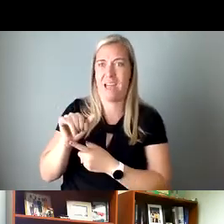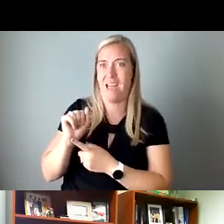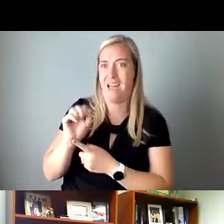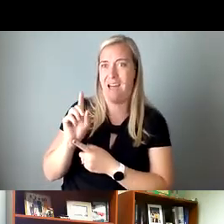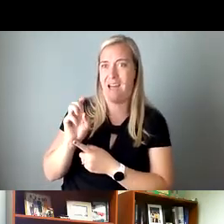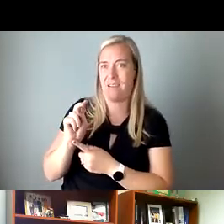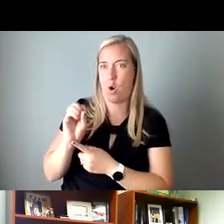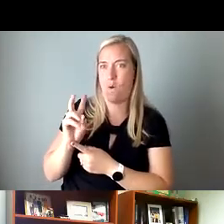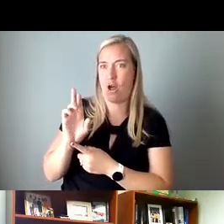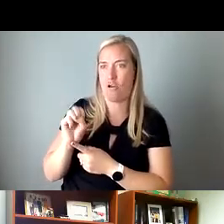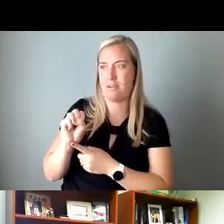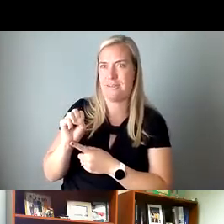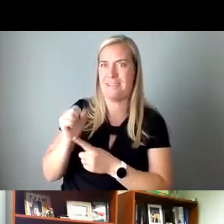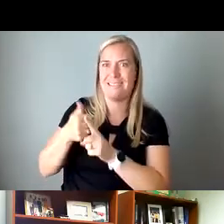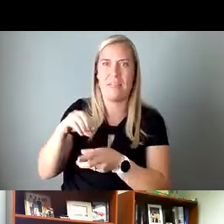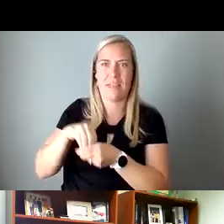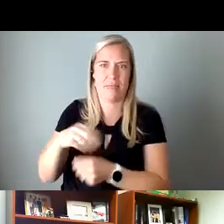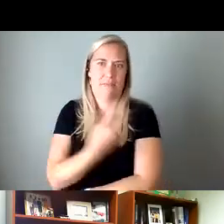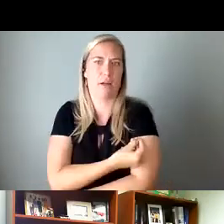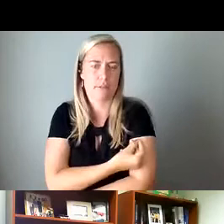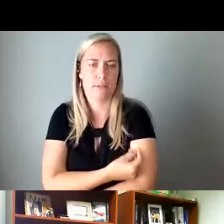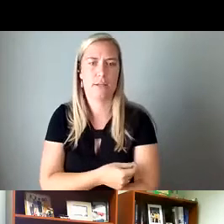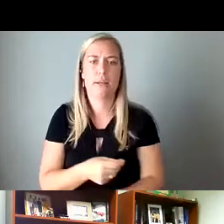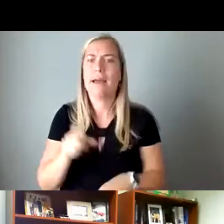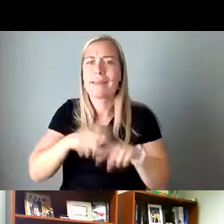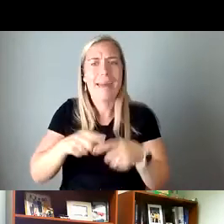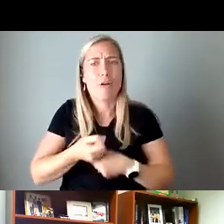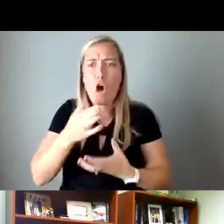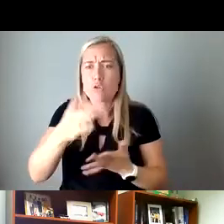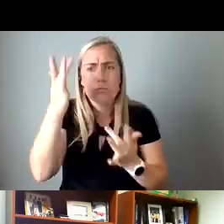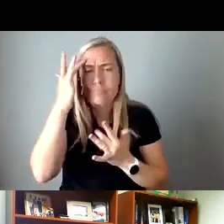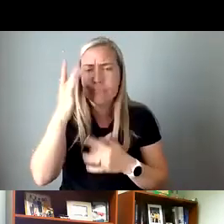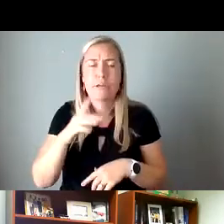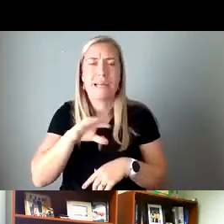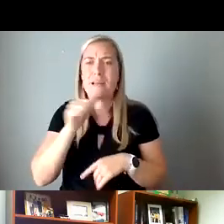disease. It's been engineered so that it doesn't make more copies of itself. It's really just acting